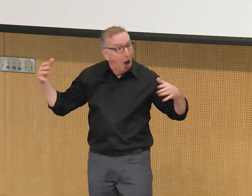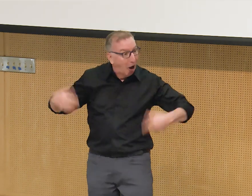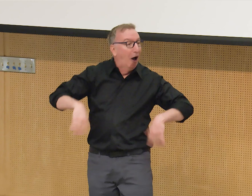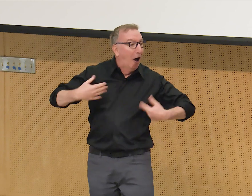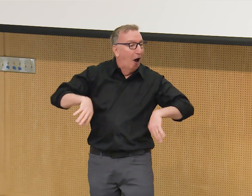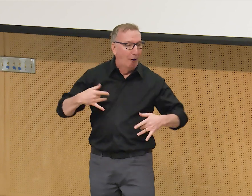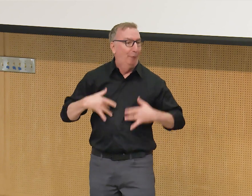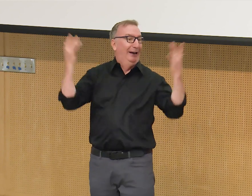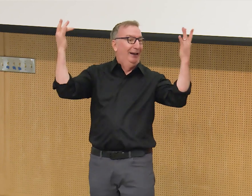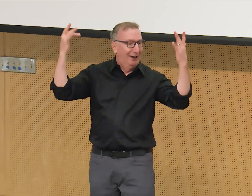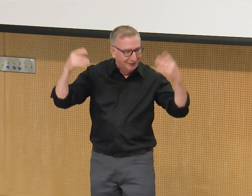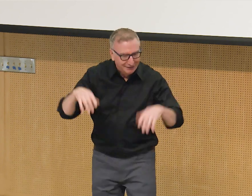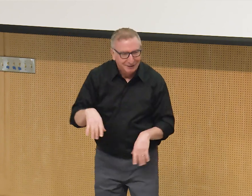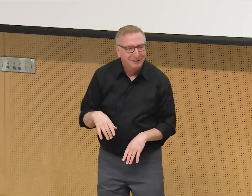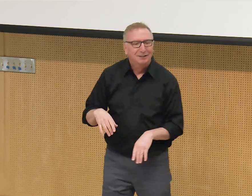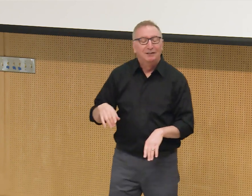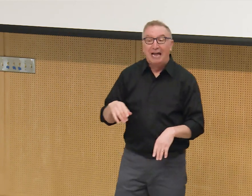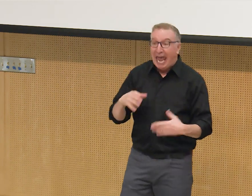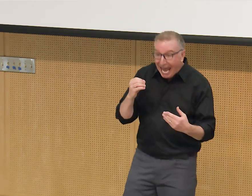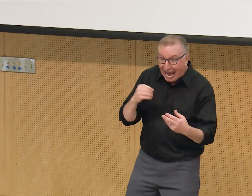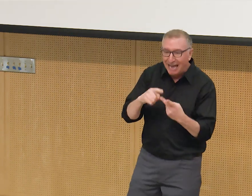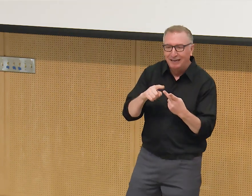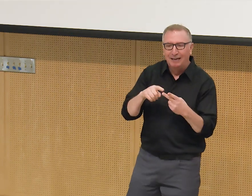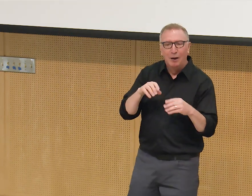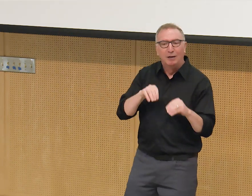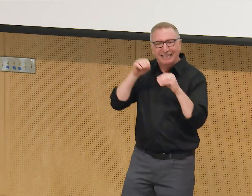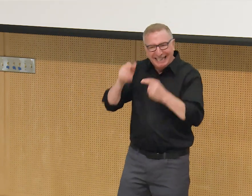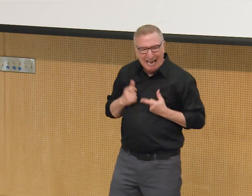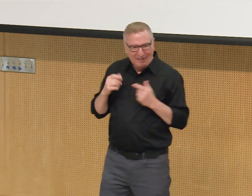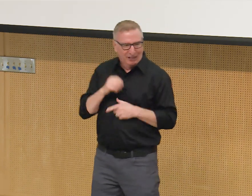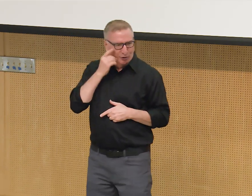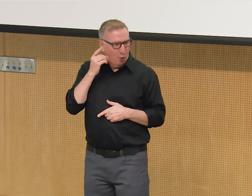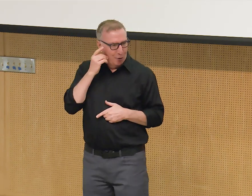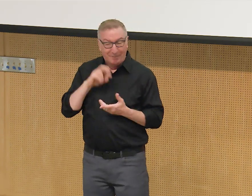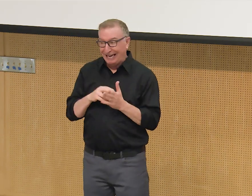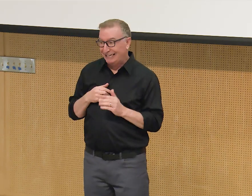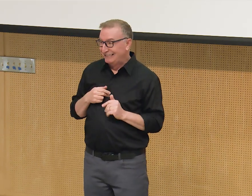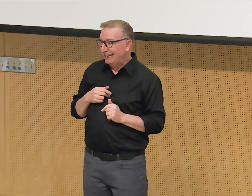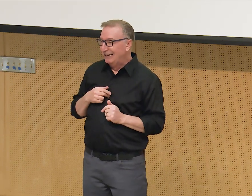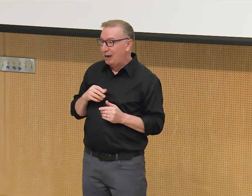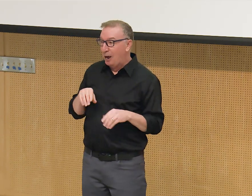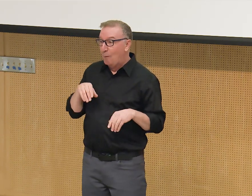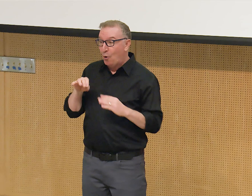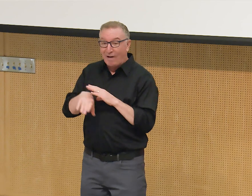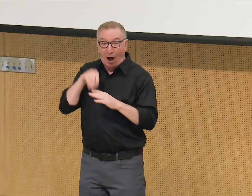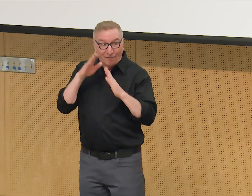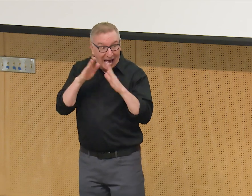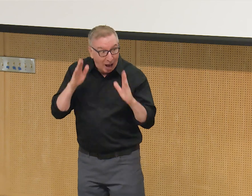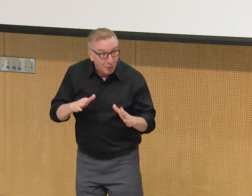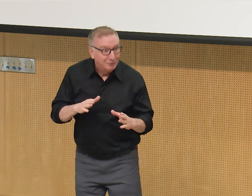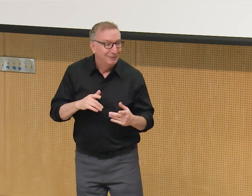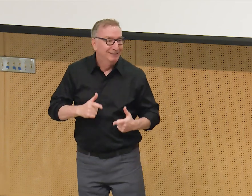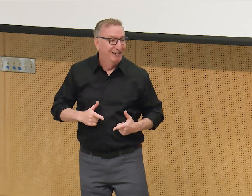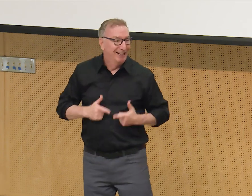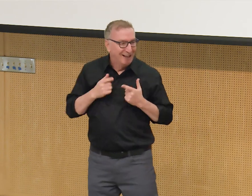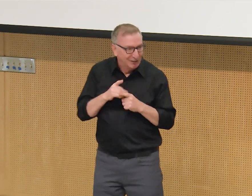No tuition, nothing extra. And I got a chance to live in the dorms. So, I moved out of my house.